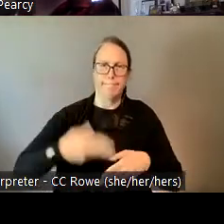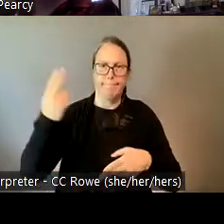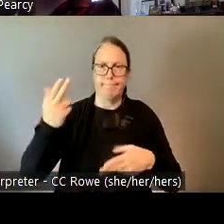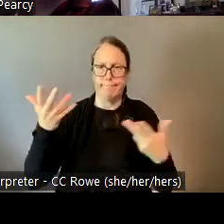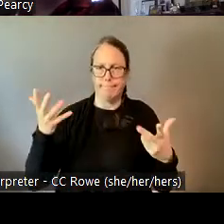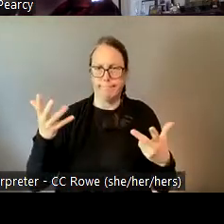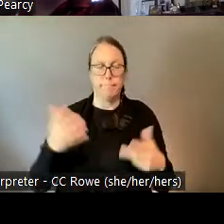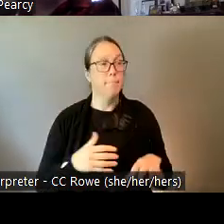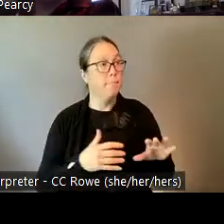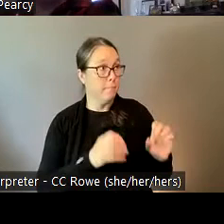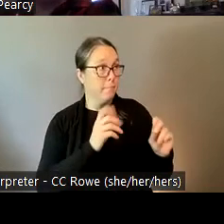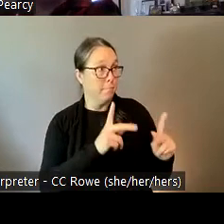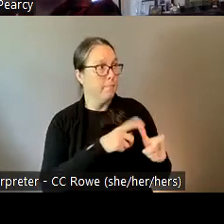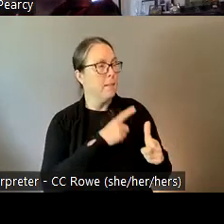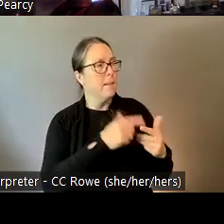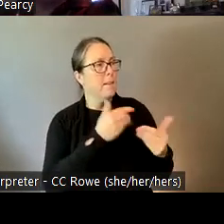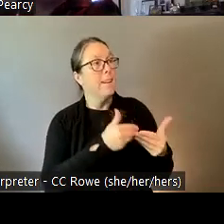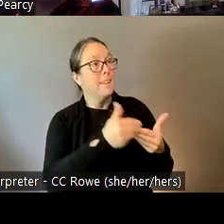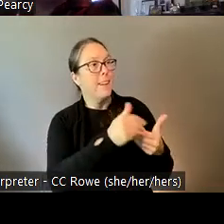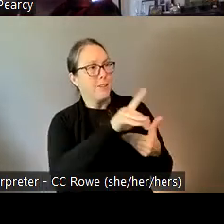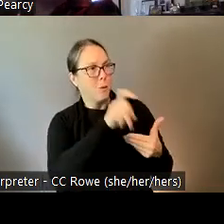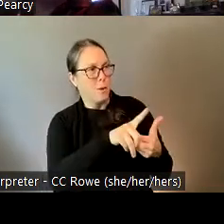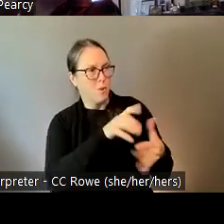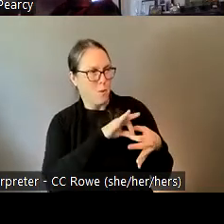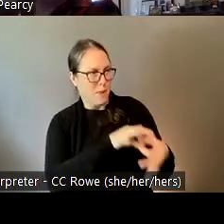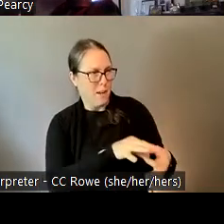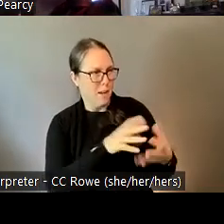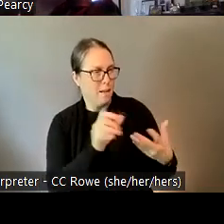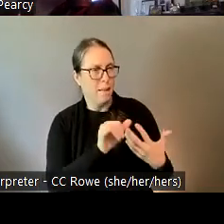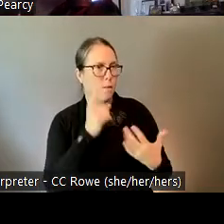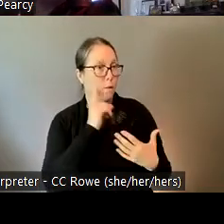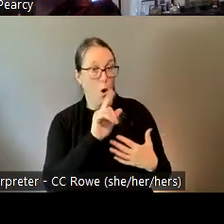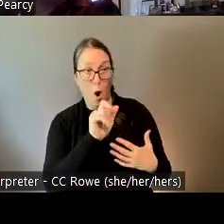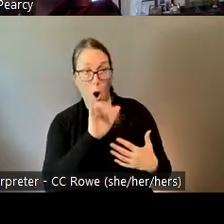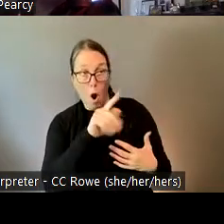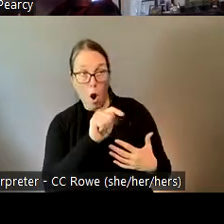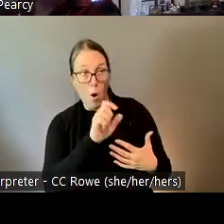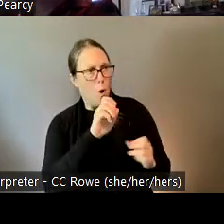And then kind of expanding on that question for like pieces of art. Is it okay to be really descriptive,